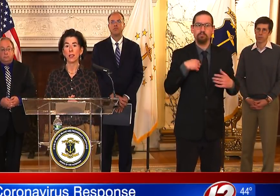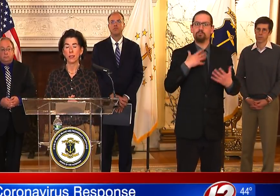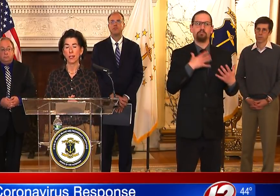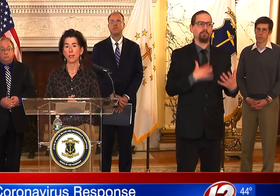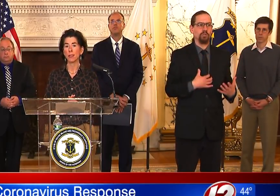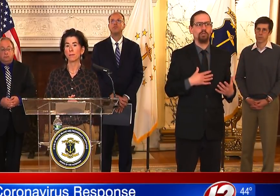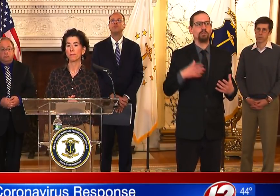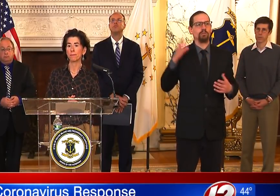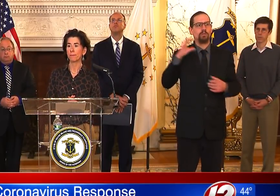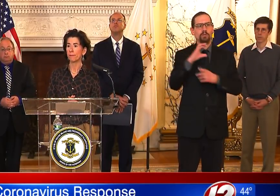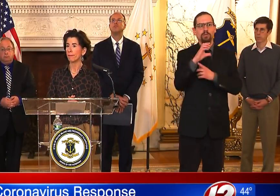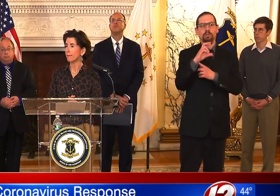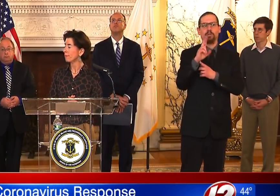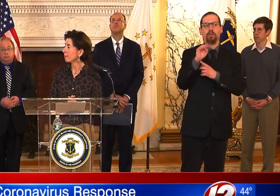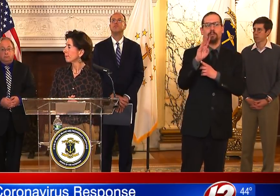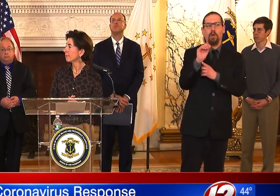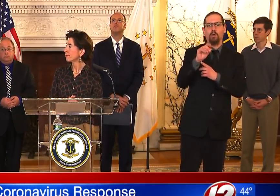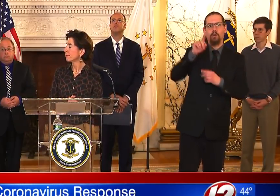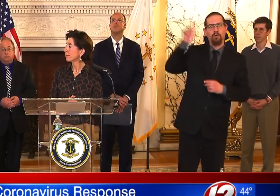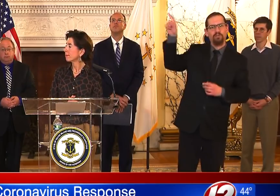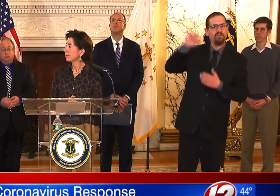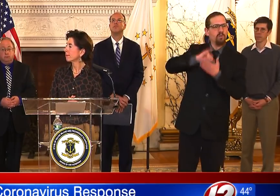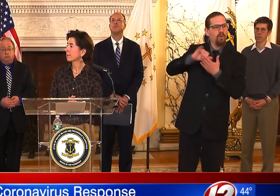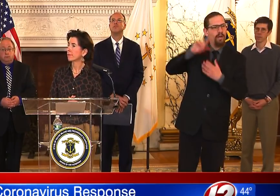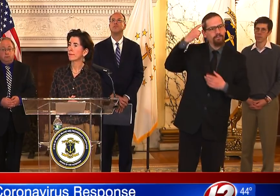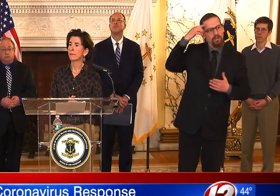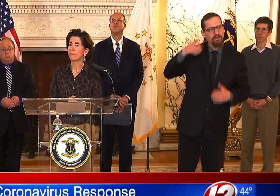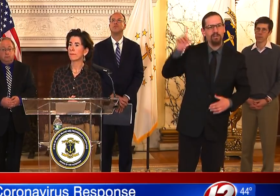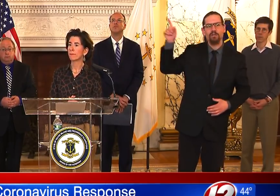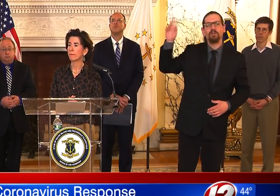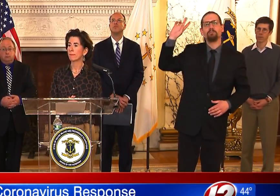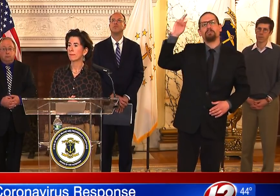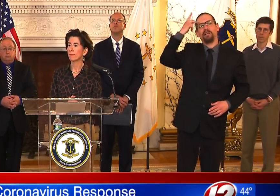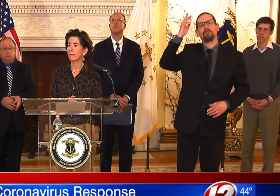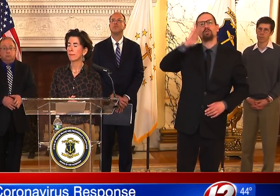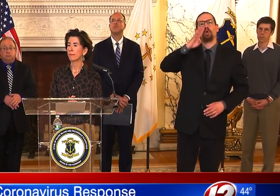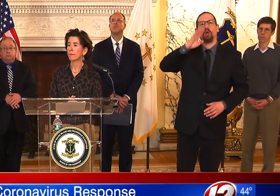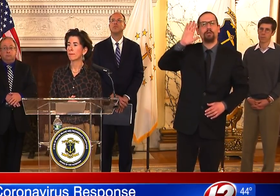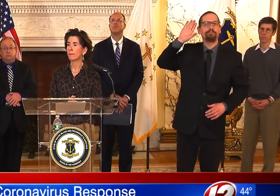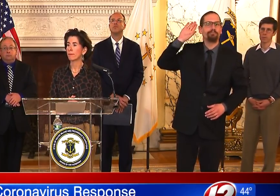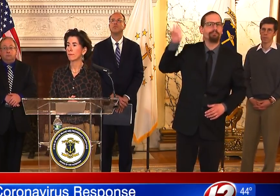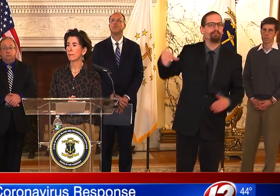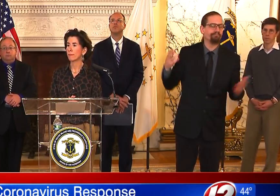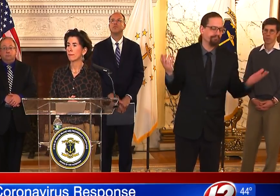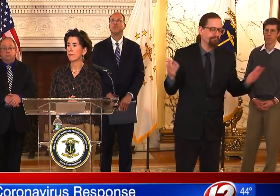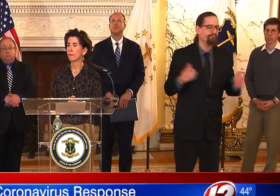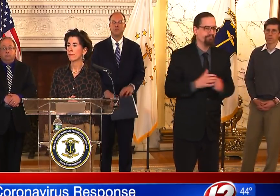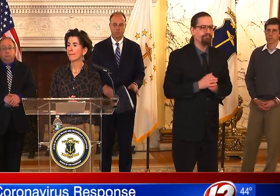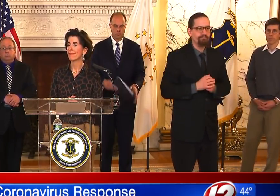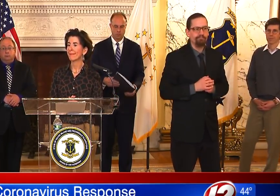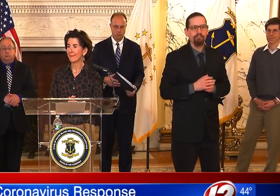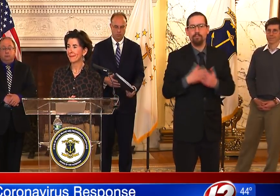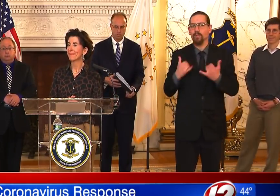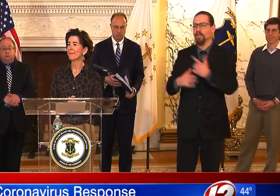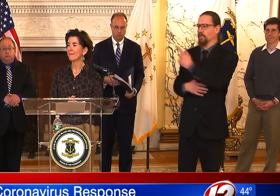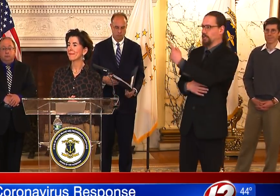THAT IS WHAT WE ARE DOING. I WISH GOVERNOR CUOMO THE BEST TO THE CRISIS HE HAS ON HIS HANDS.